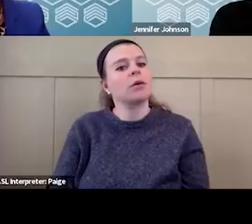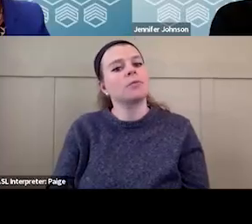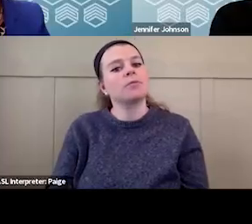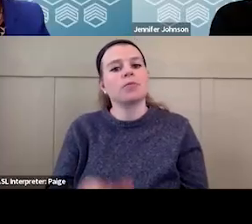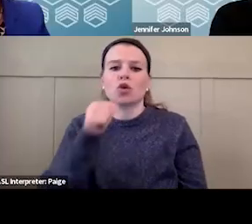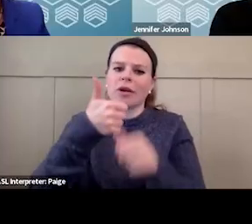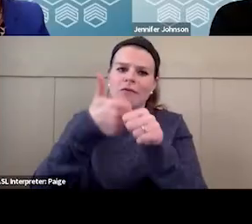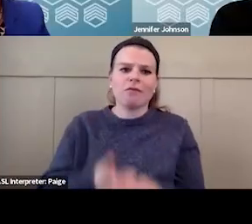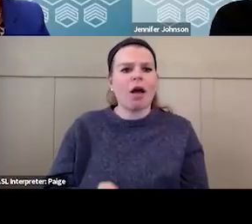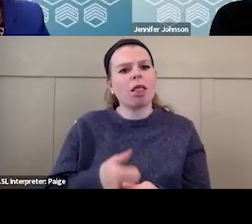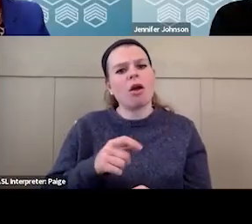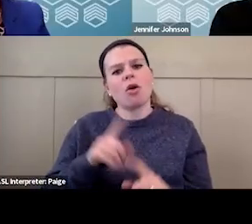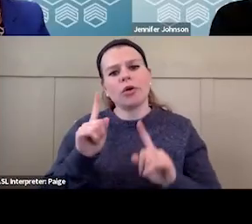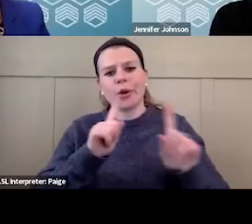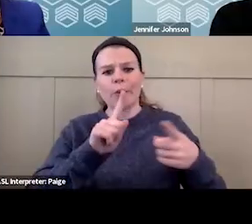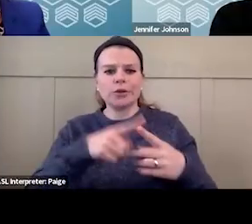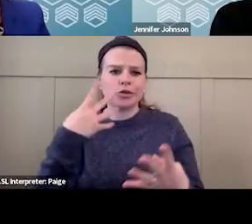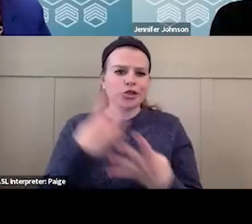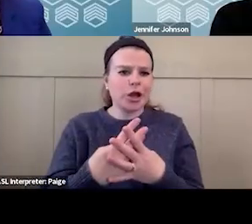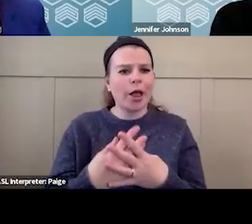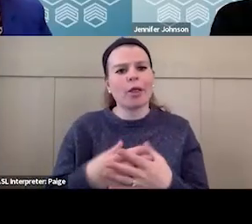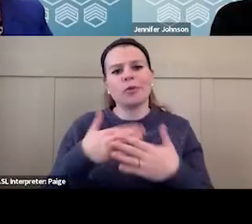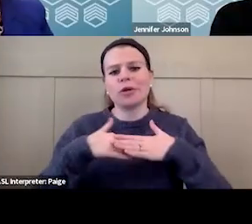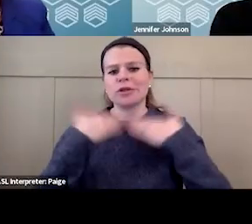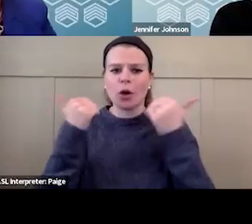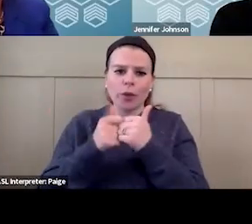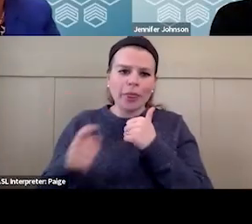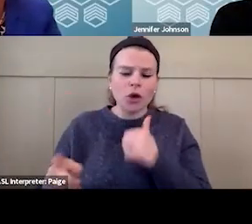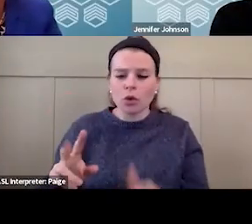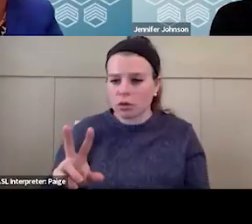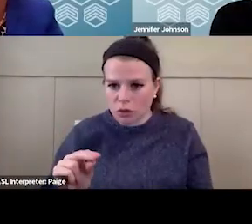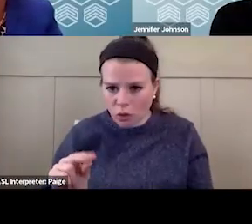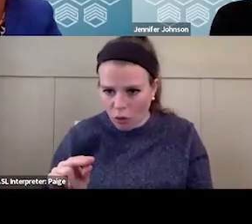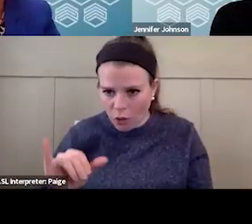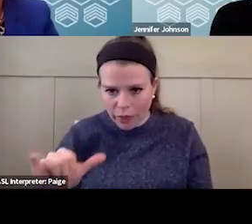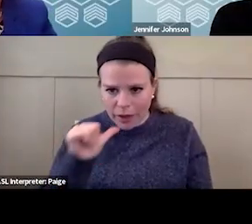with you, there's nothing more we can do." No, absolutely not. That is not a trauma informed way.